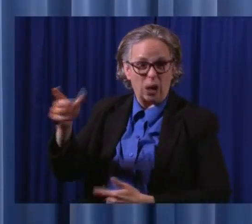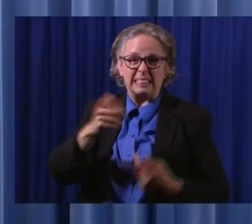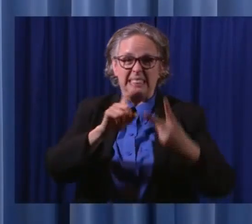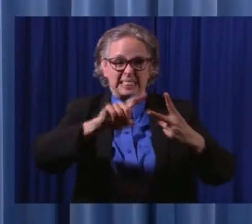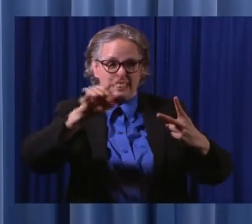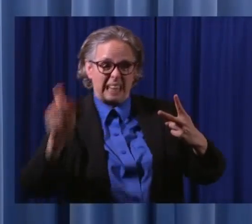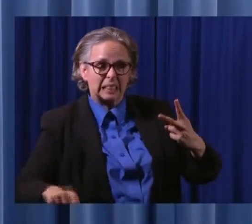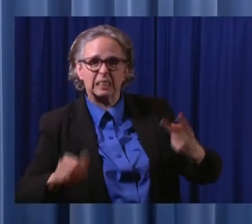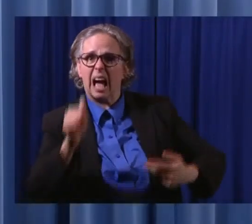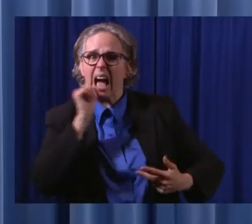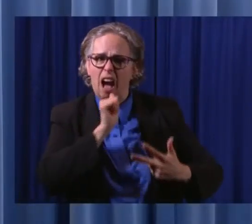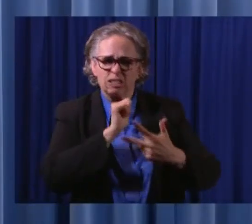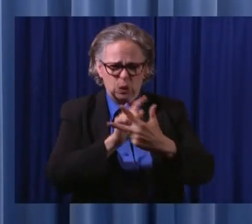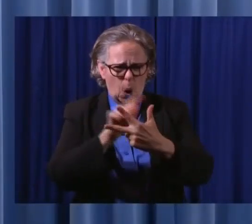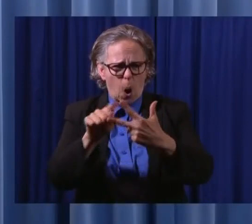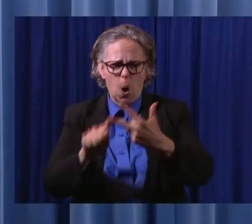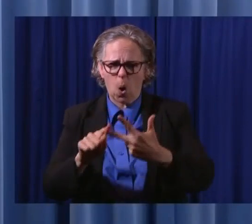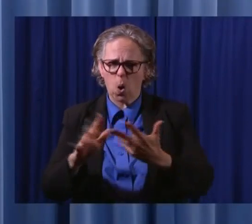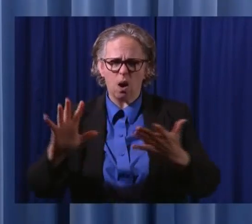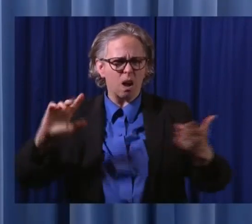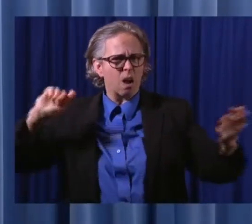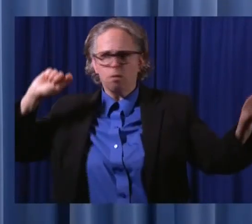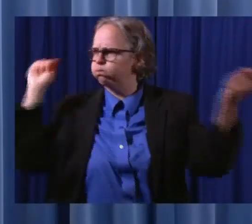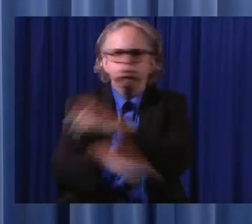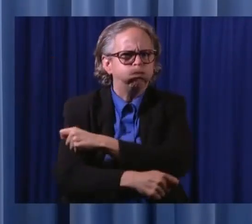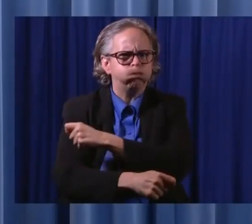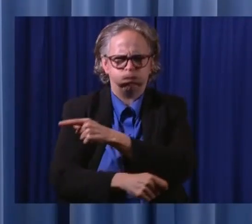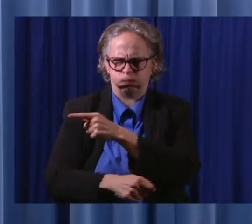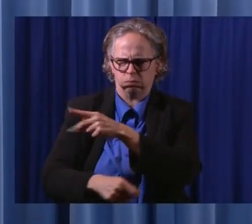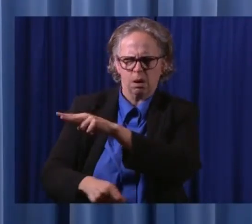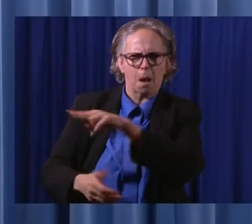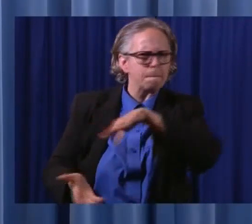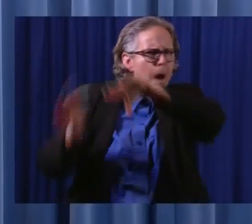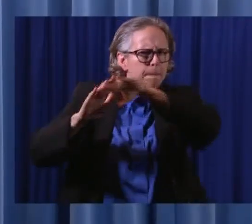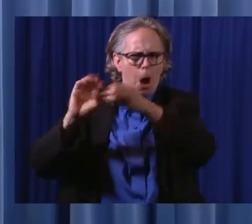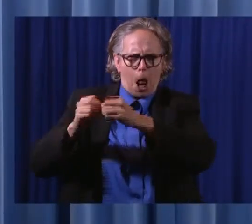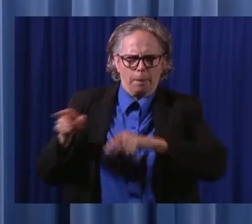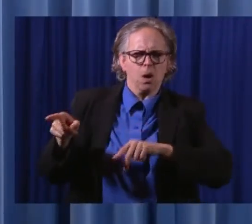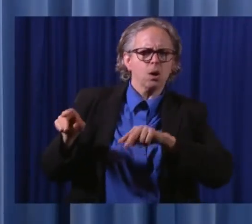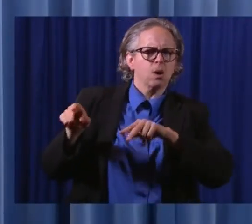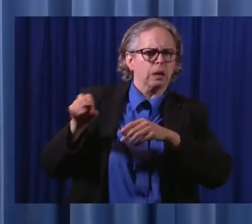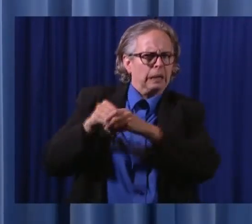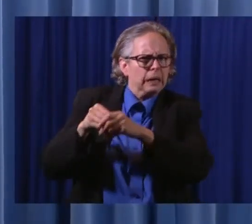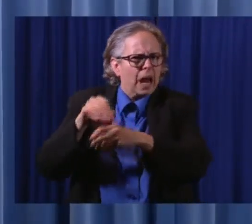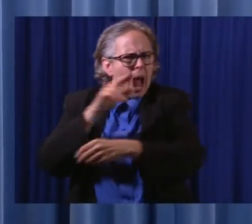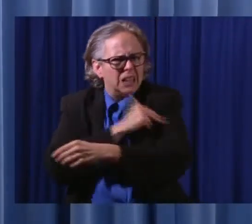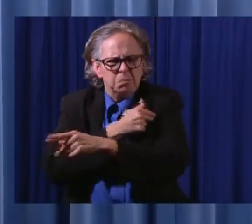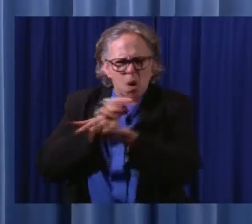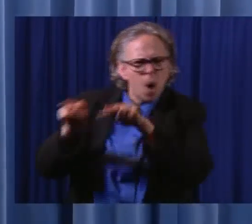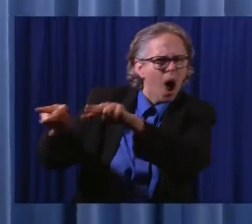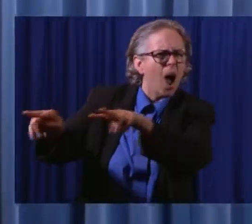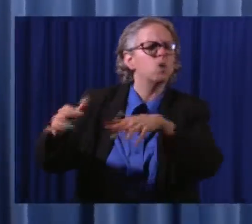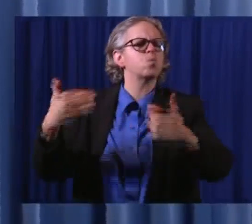BEDS, WE ARE NOT THERE. BUT, WE DO KNOW FROM LESSONS IN RECENT HISTORY, NEW YORK CITY, HOUSTON, ARIZONA, THIS CAN FAIRLY QUICKLY CHANGE.